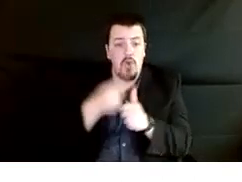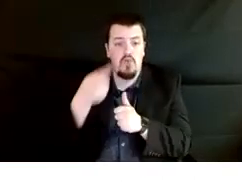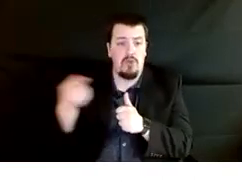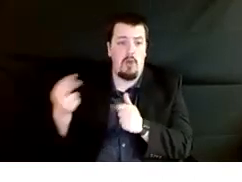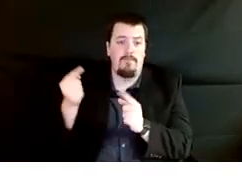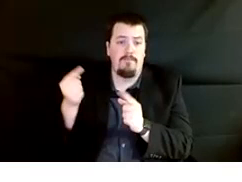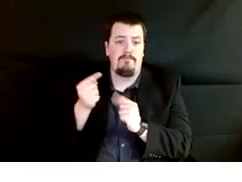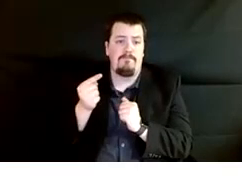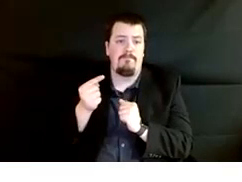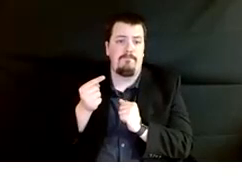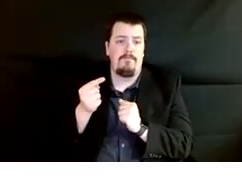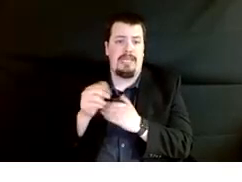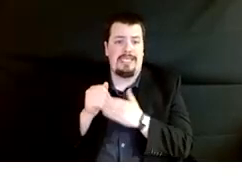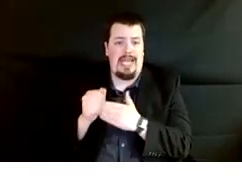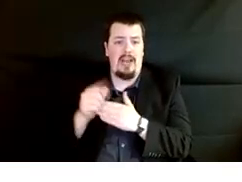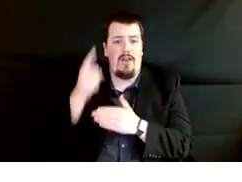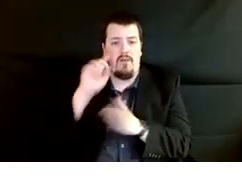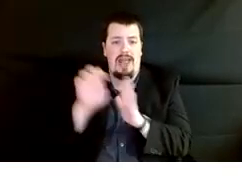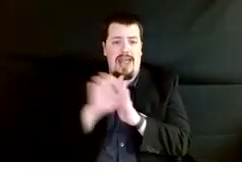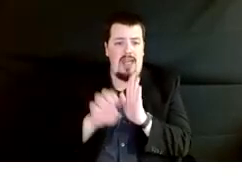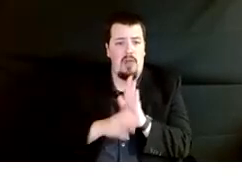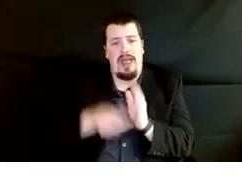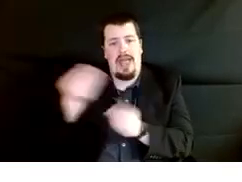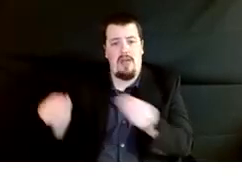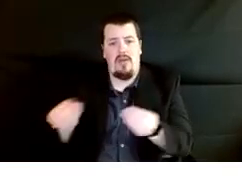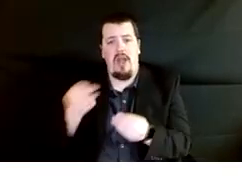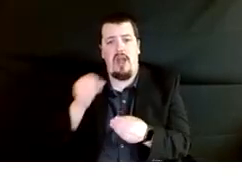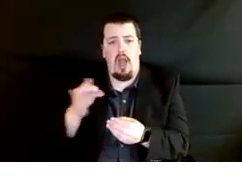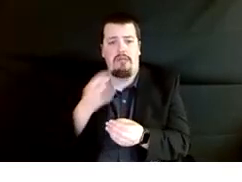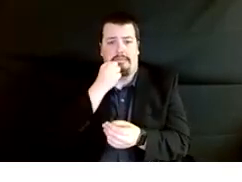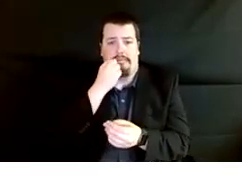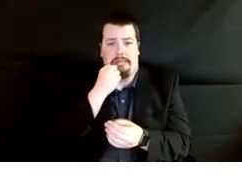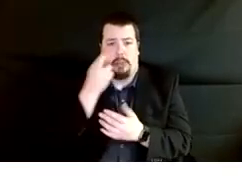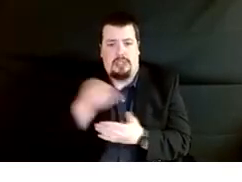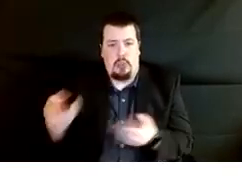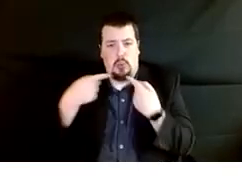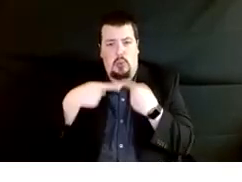um the Guidance for Ethical Allocation of Scarce Resources During a Community-wide Public Health